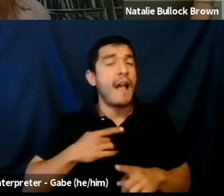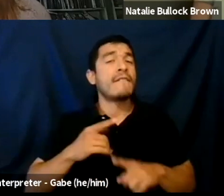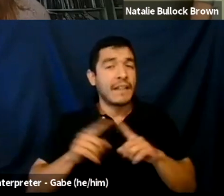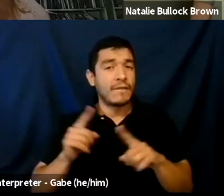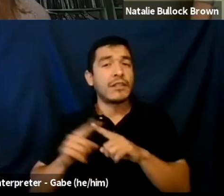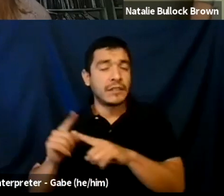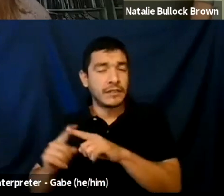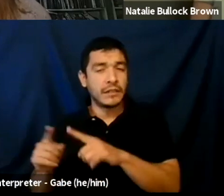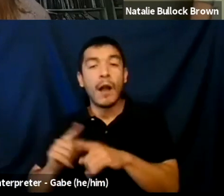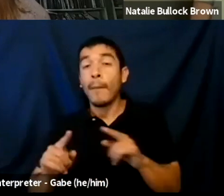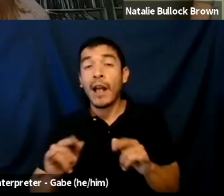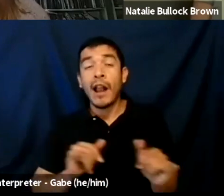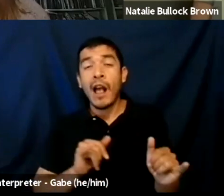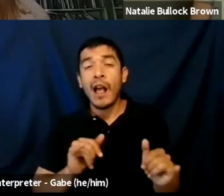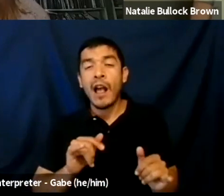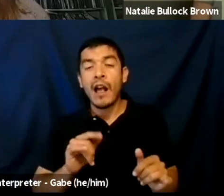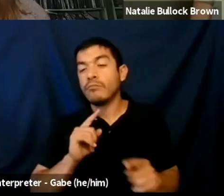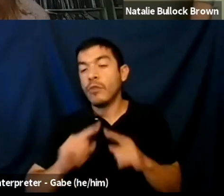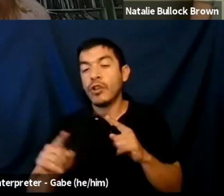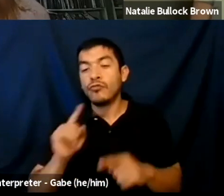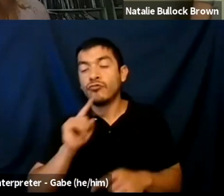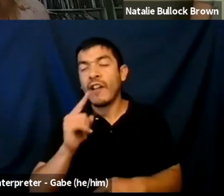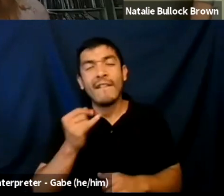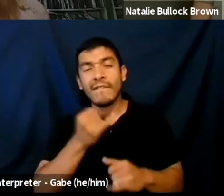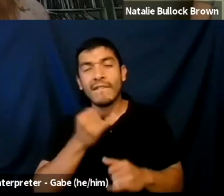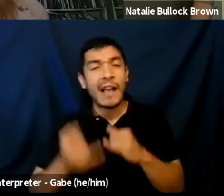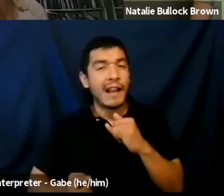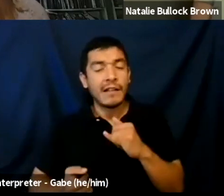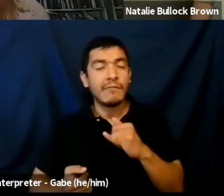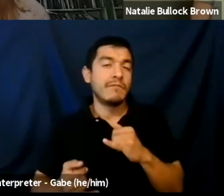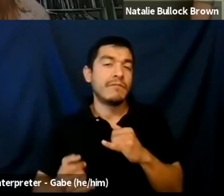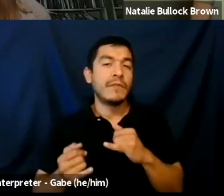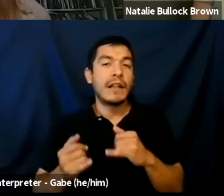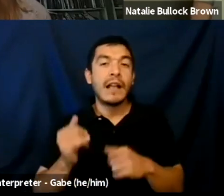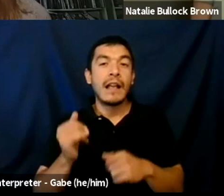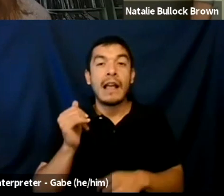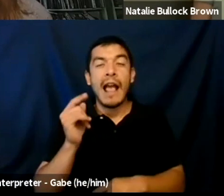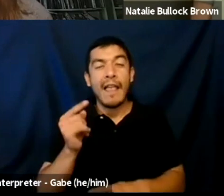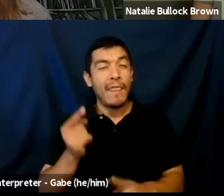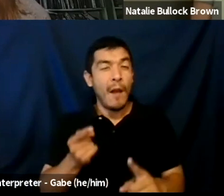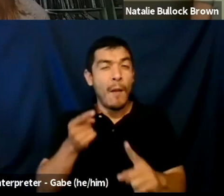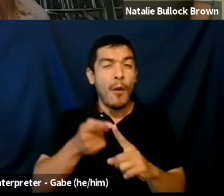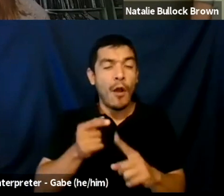but ultimately I think at the crux of what all of us should be trying to do,